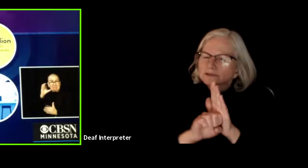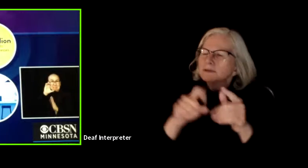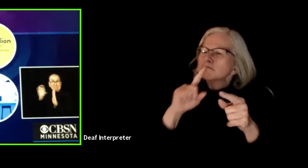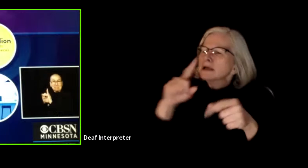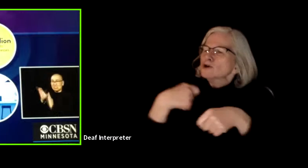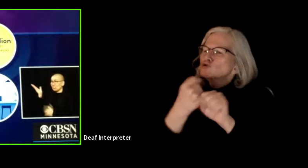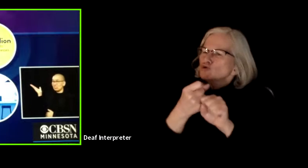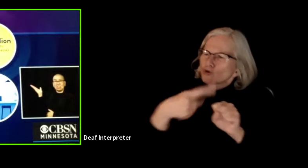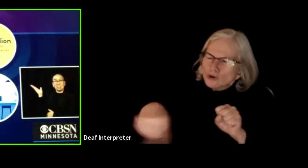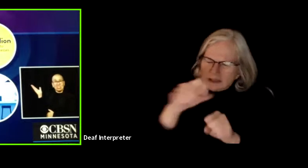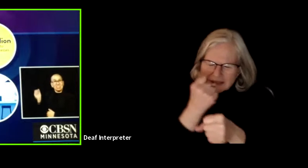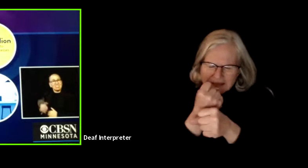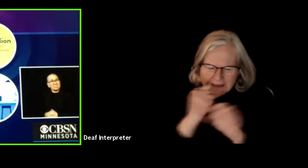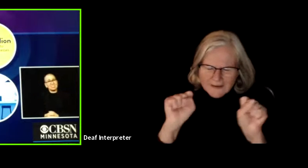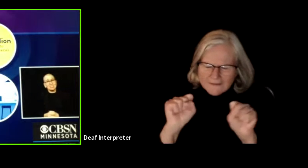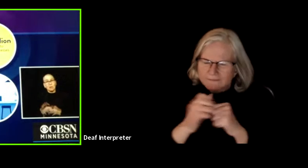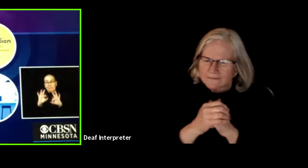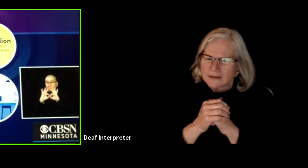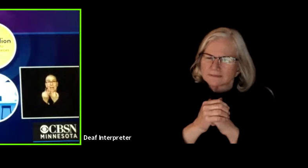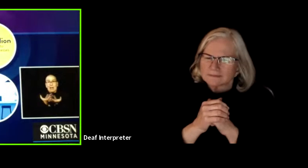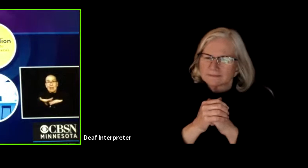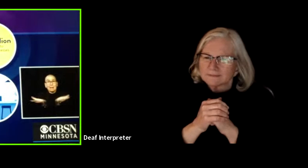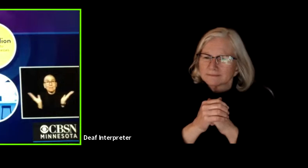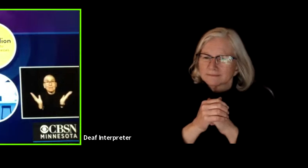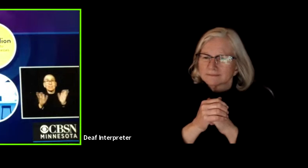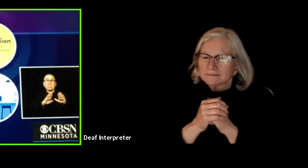LITTLE LEARNERS ARE BACK THIS CLASSROOM, STATE LEGISLATURE, I WANT TO THANK THEM, AGAIN,